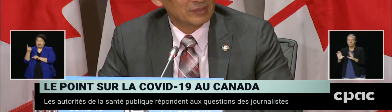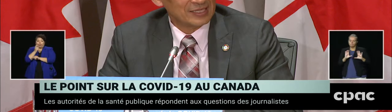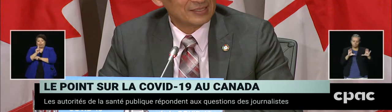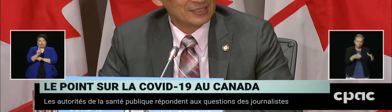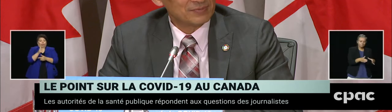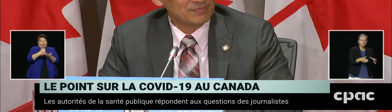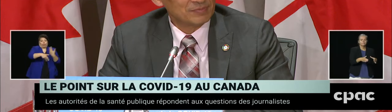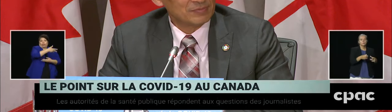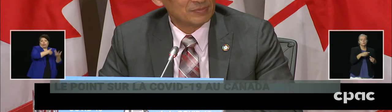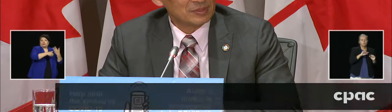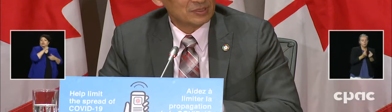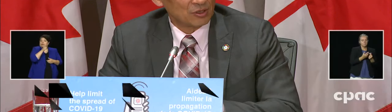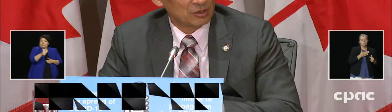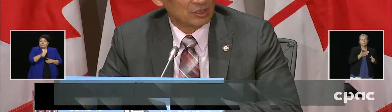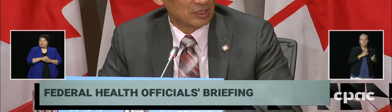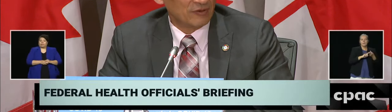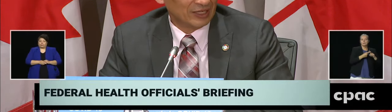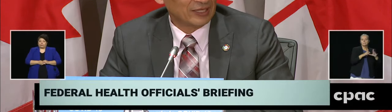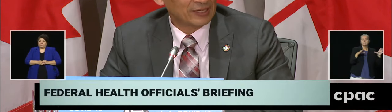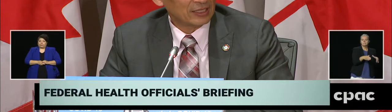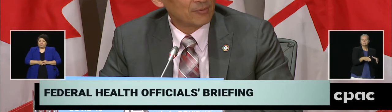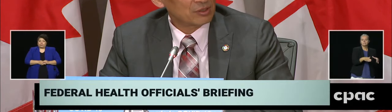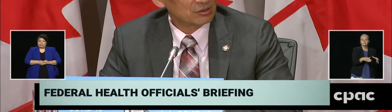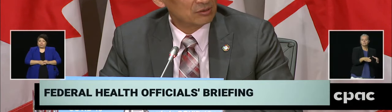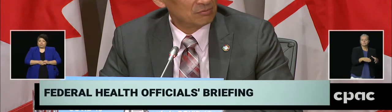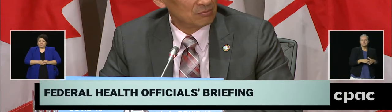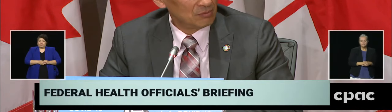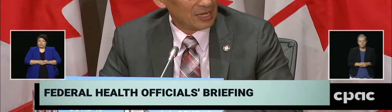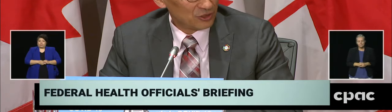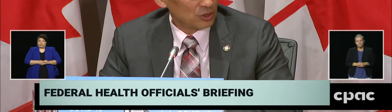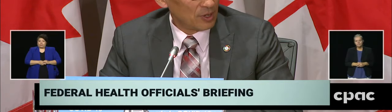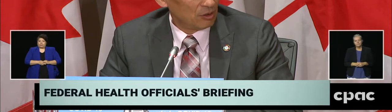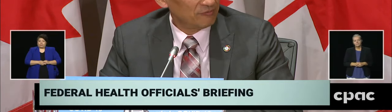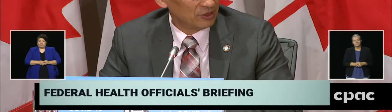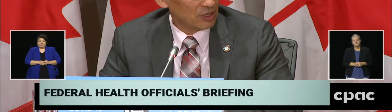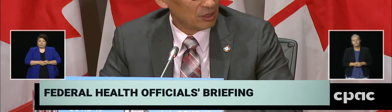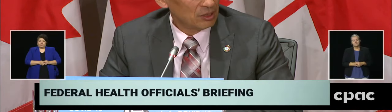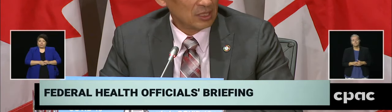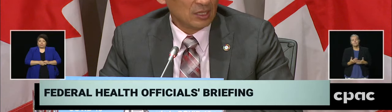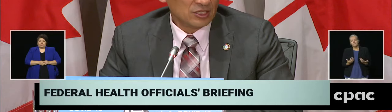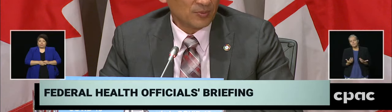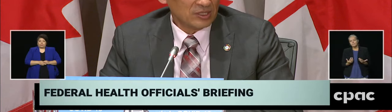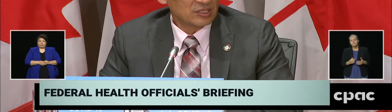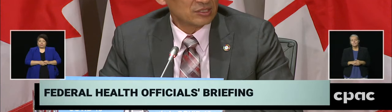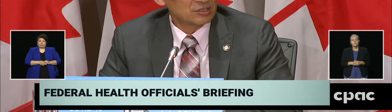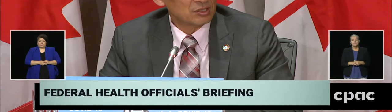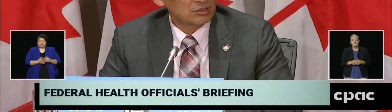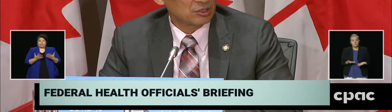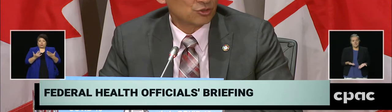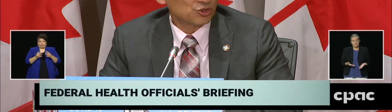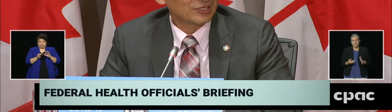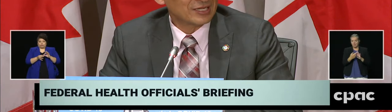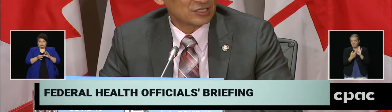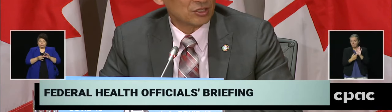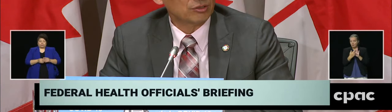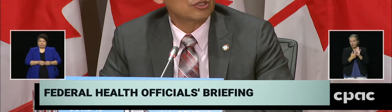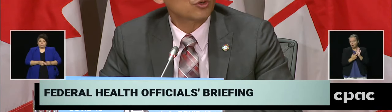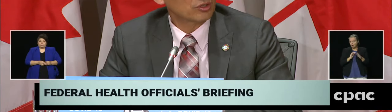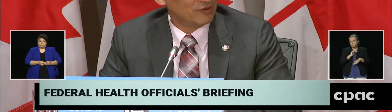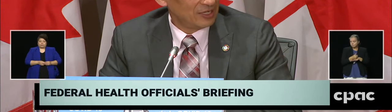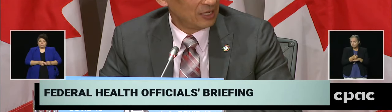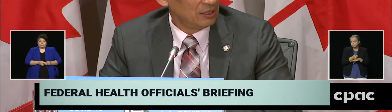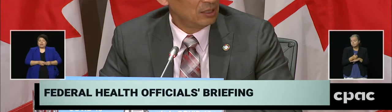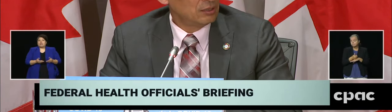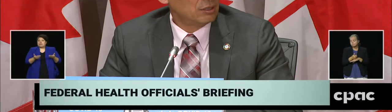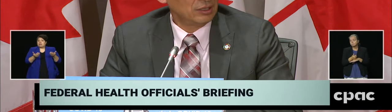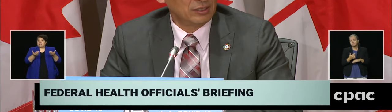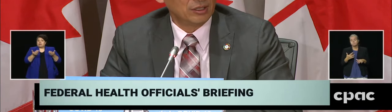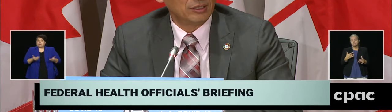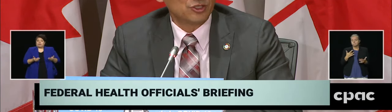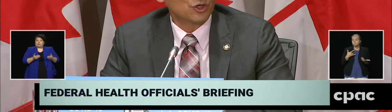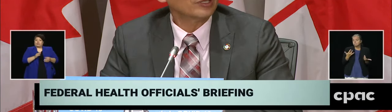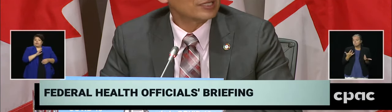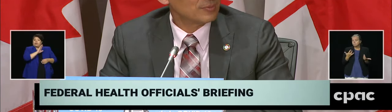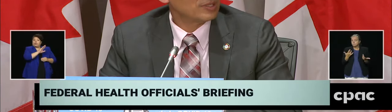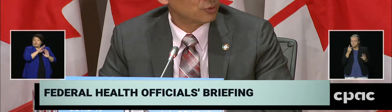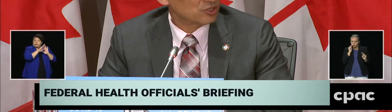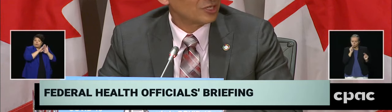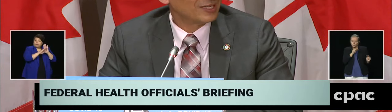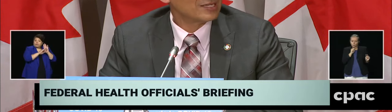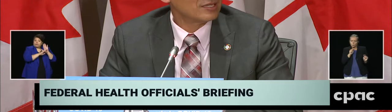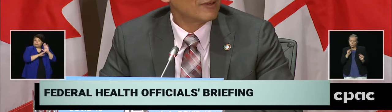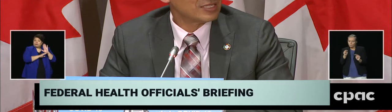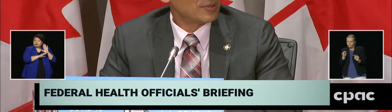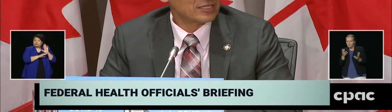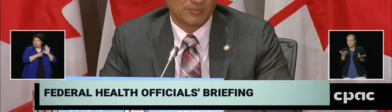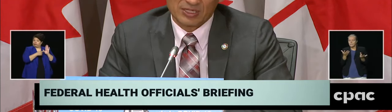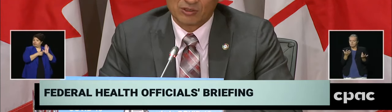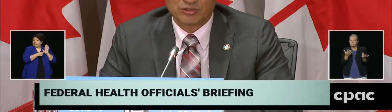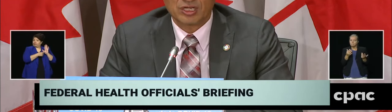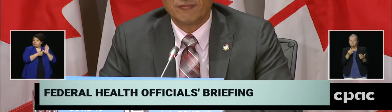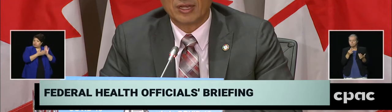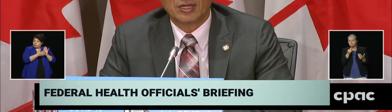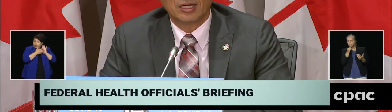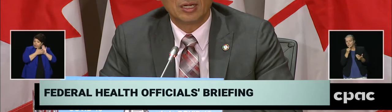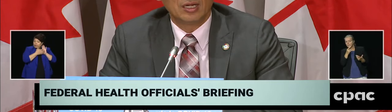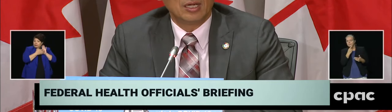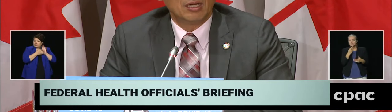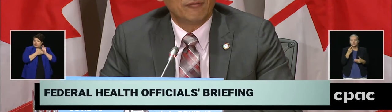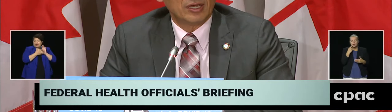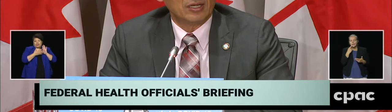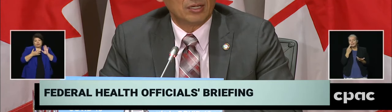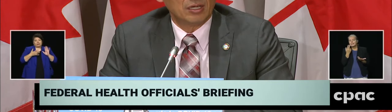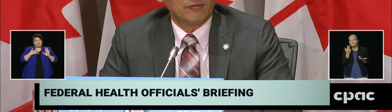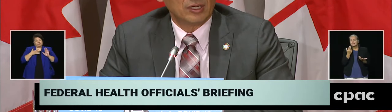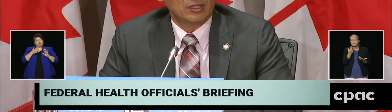STAYS WITHIN THE BUBBLE.